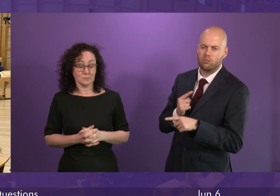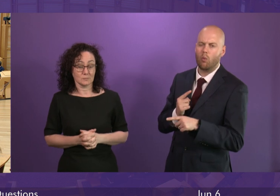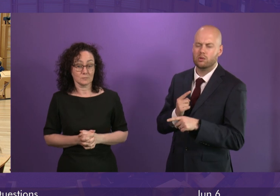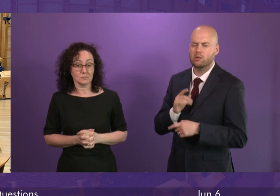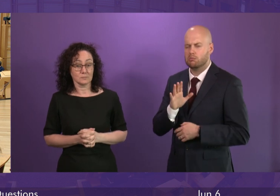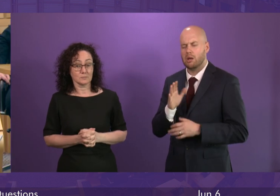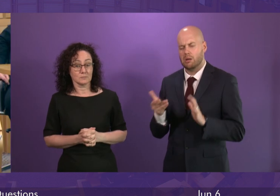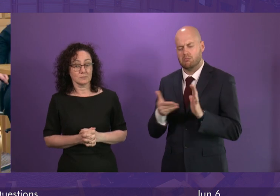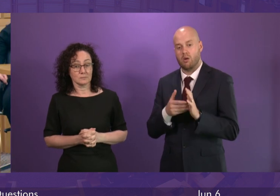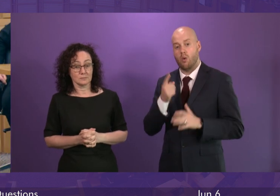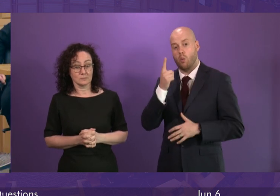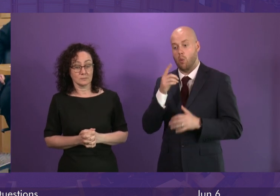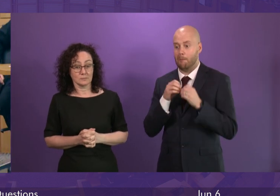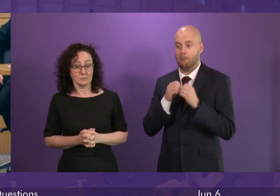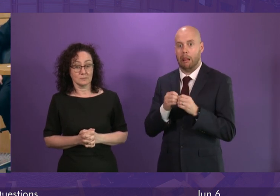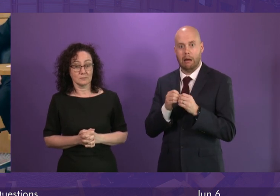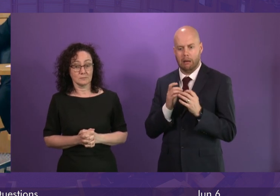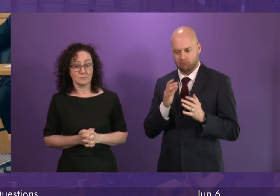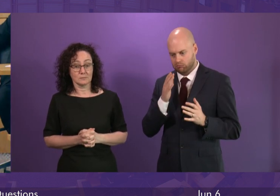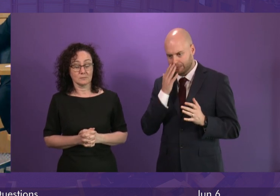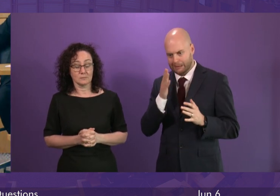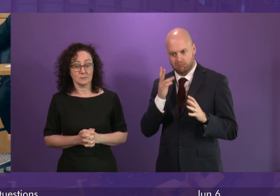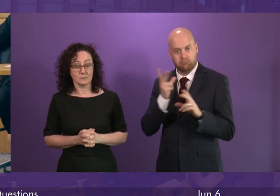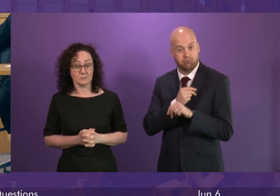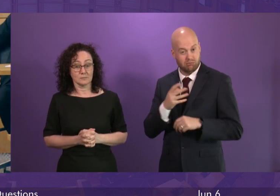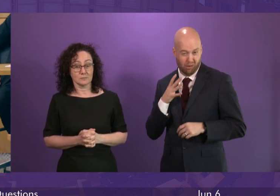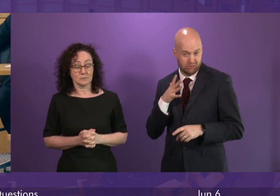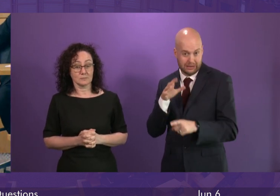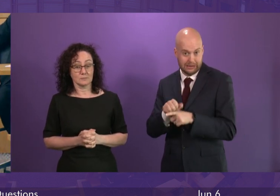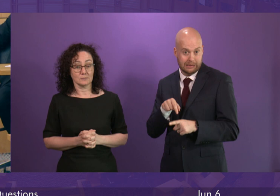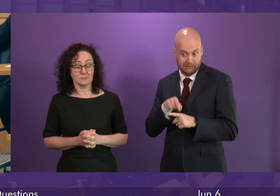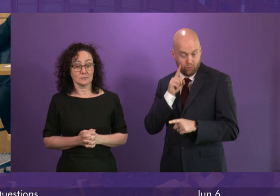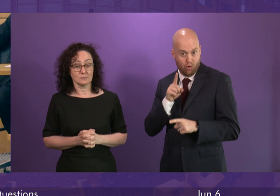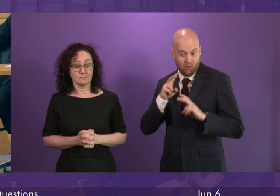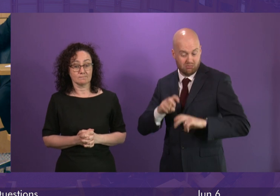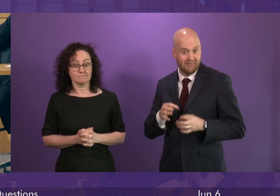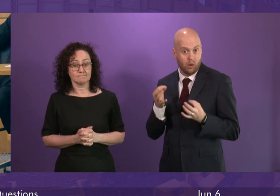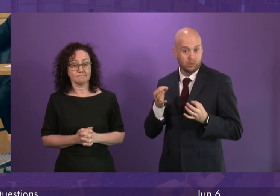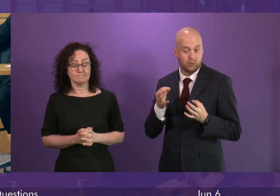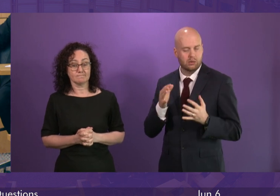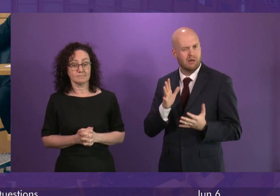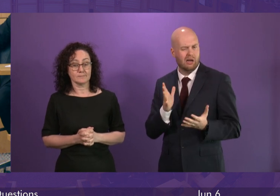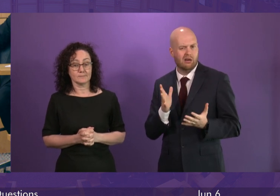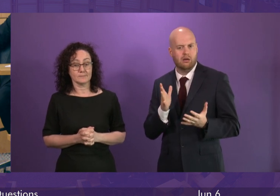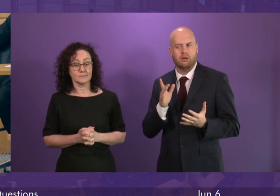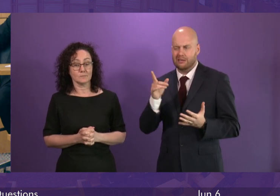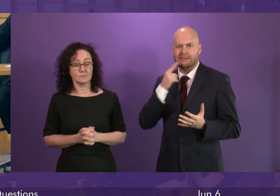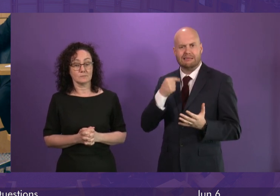£1 billion black hole that has already been identified, the Fiscal Commission yesterday told this Parliament’s Finance and Constitution Committee that the devolved social security